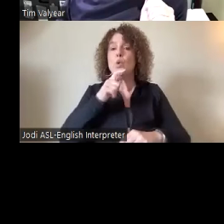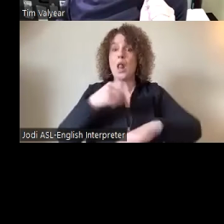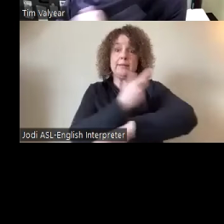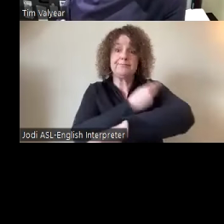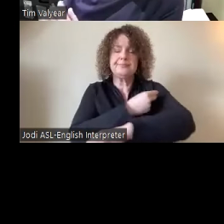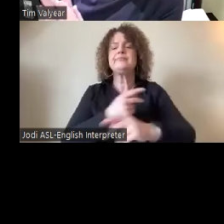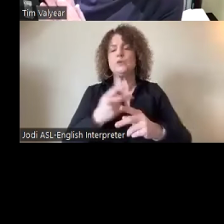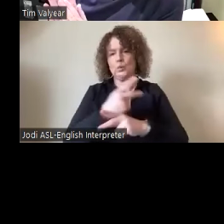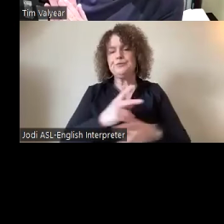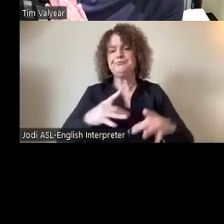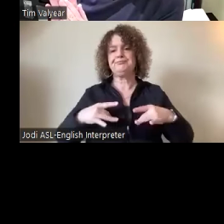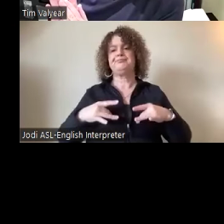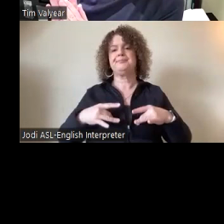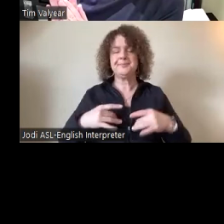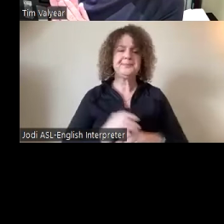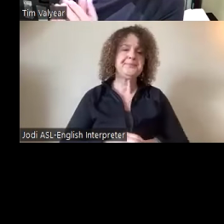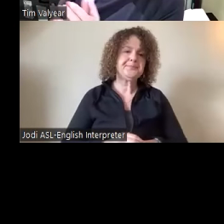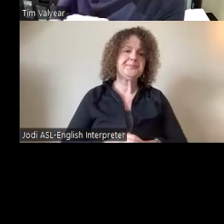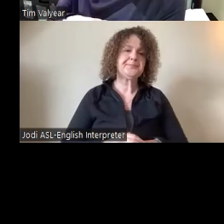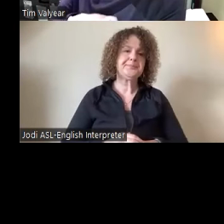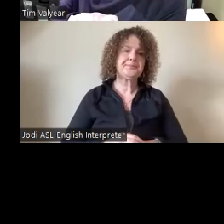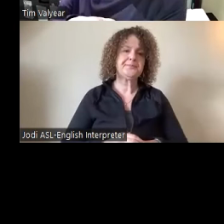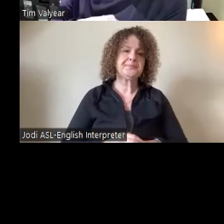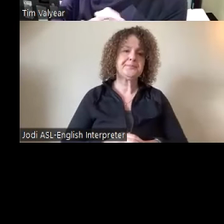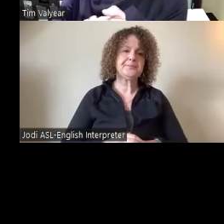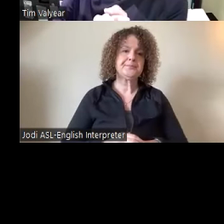know that it's more severe to those unevacuation NATDed